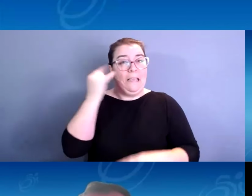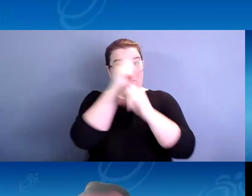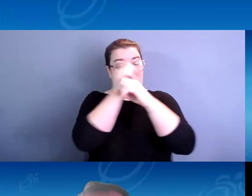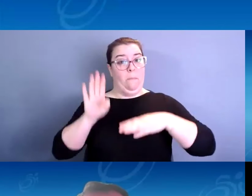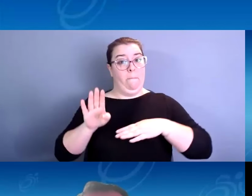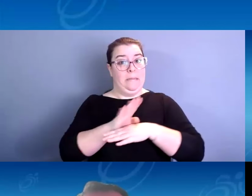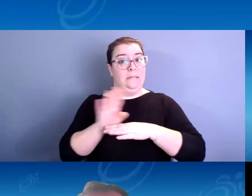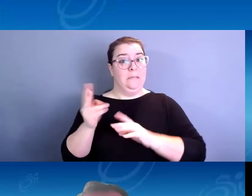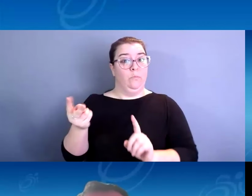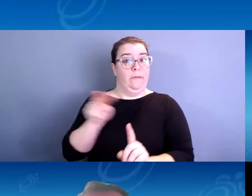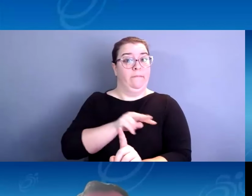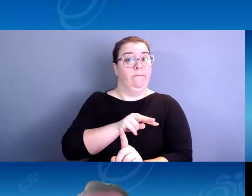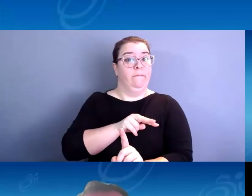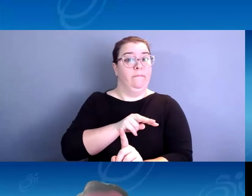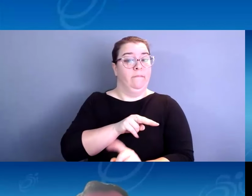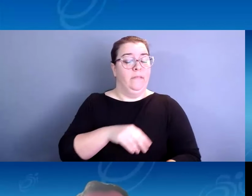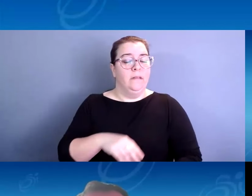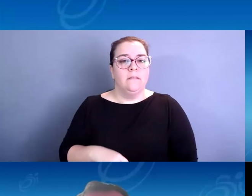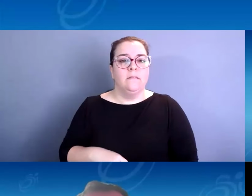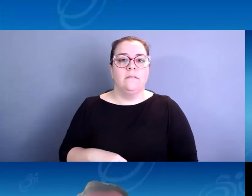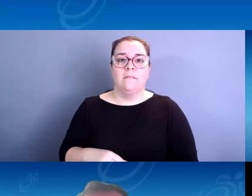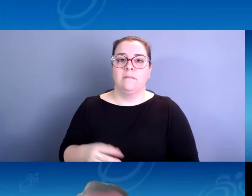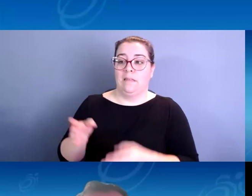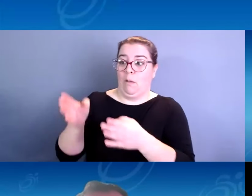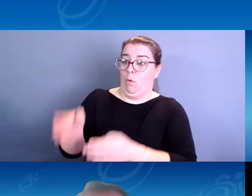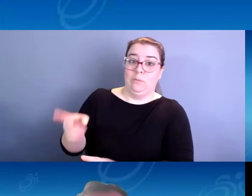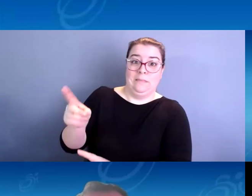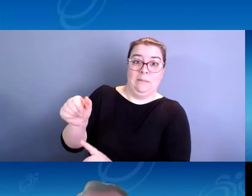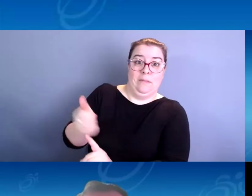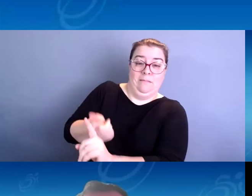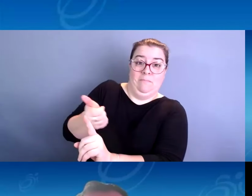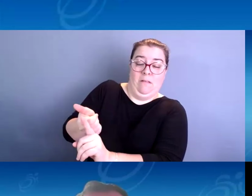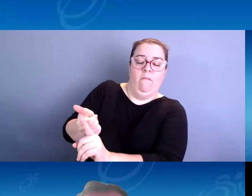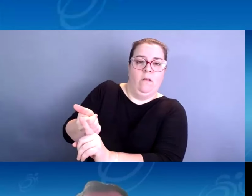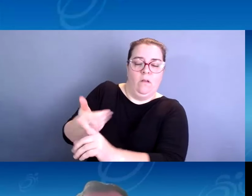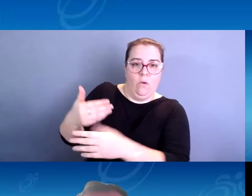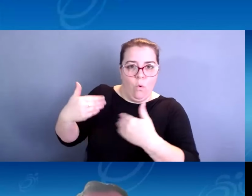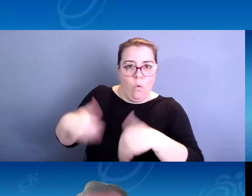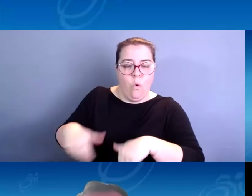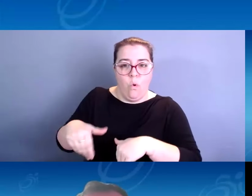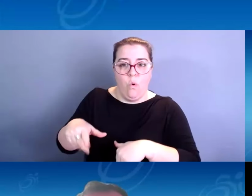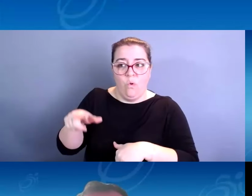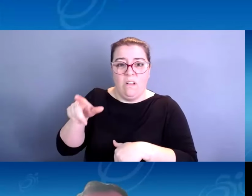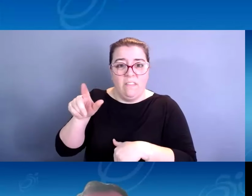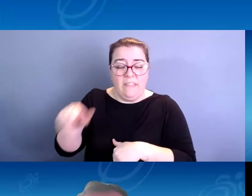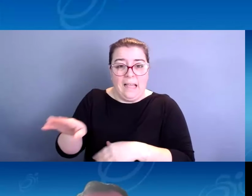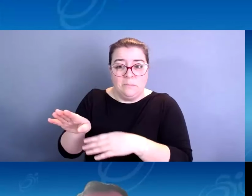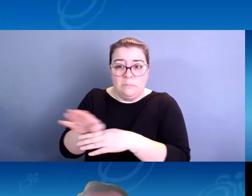people's persons with disabilities is actually one of the most lucrative markets out there internationally.